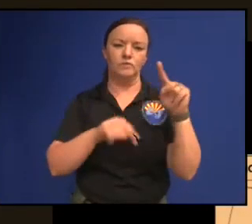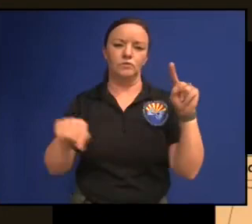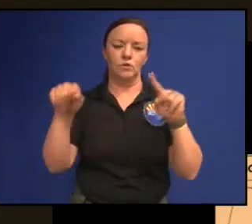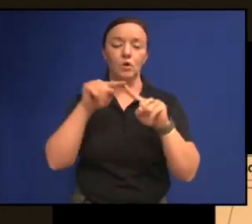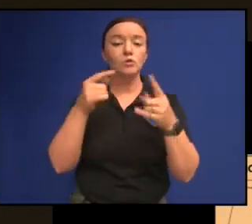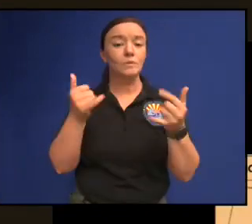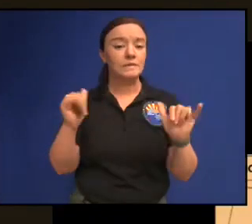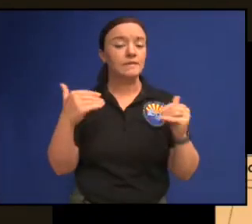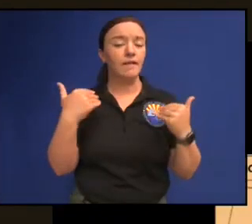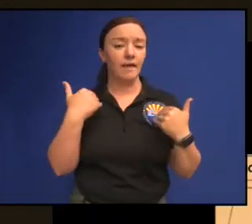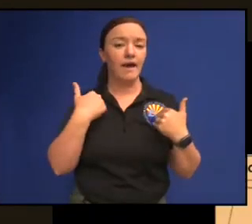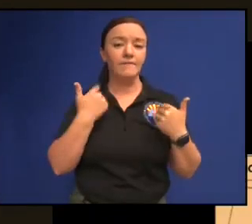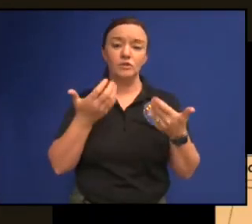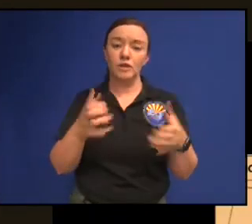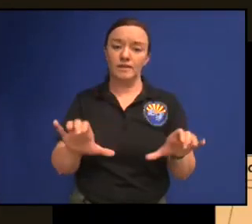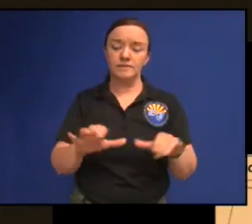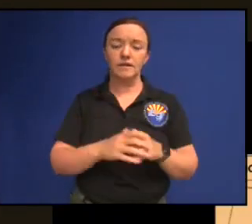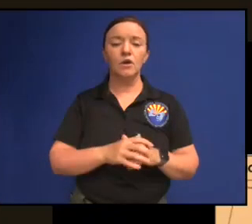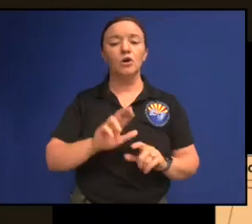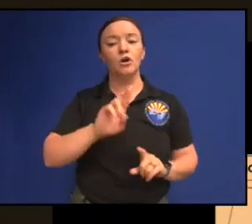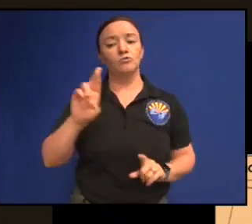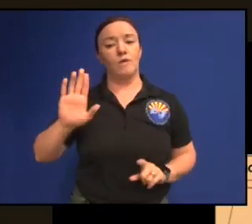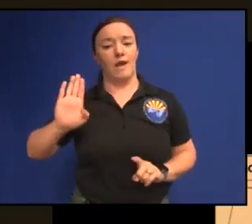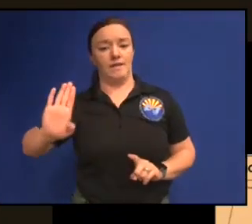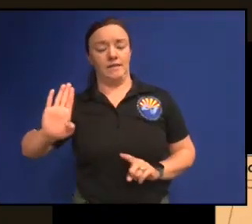NOW, AGAIN, THIS IS A FORECAST FOR TOMORROW, 24 HOURS